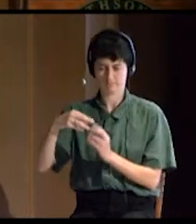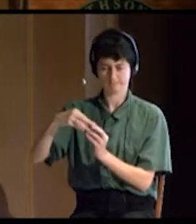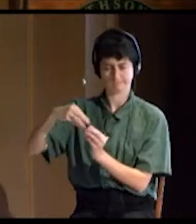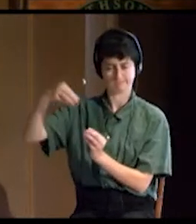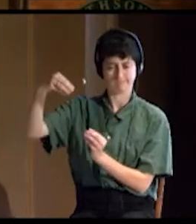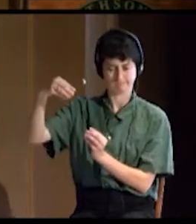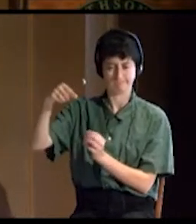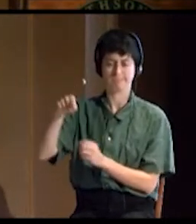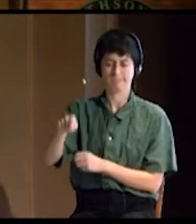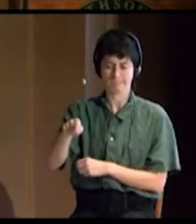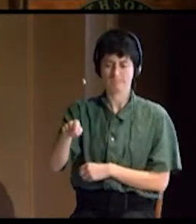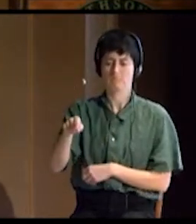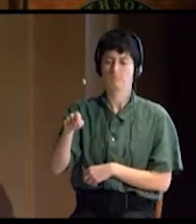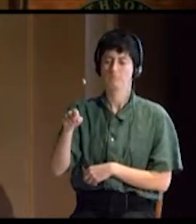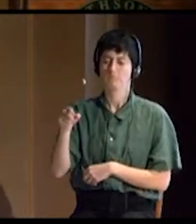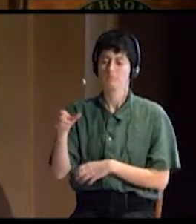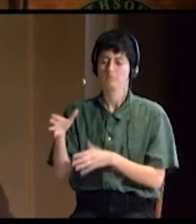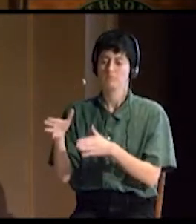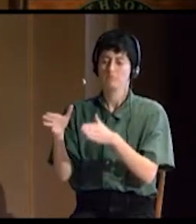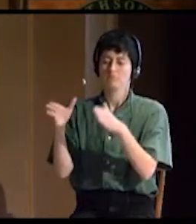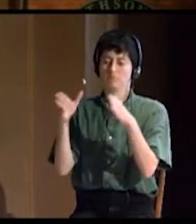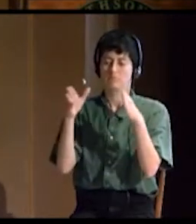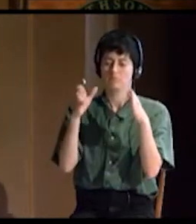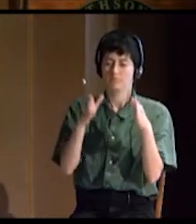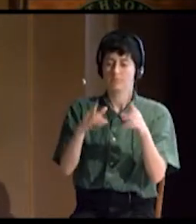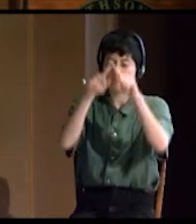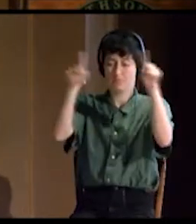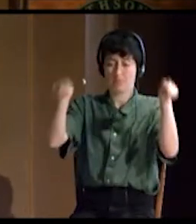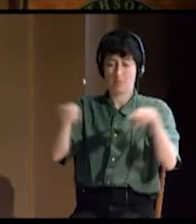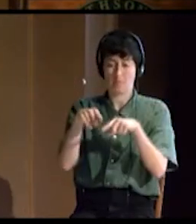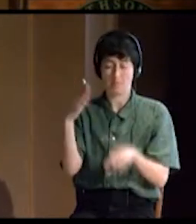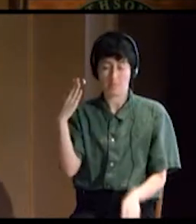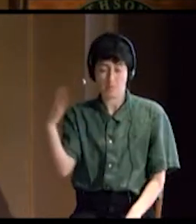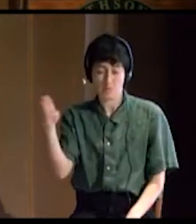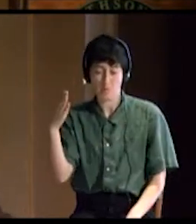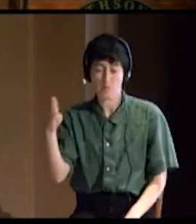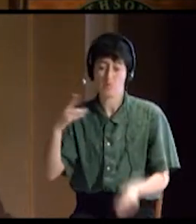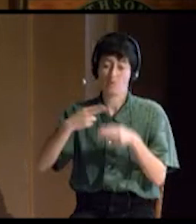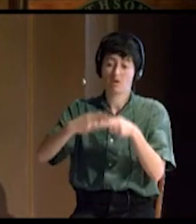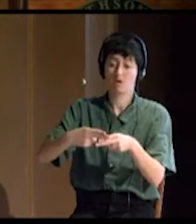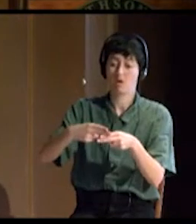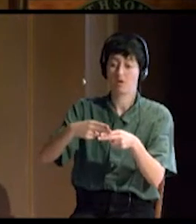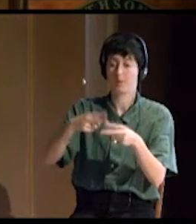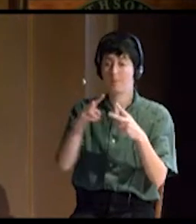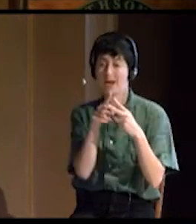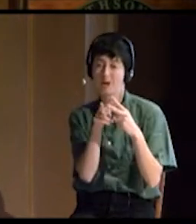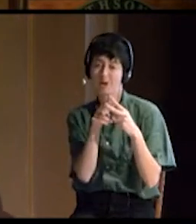as paired flowers, so shown here in blue, so think cherries where paired flowers lead to paired fruits.